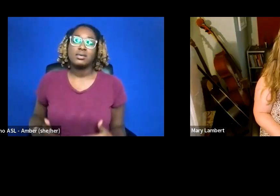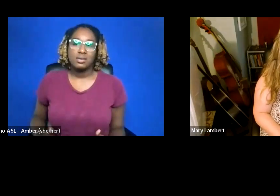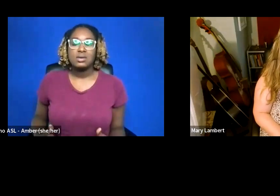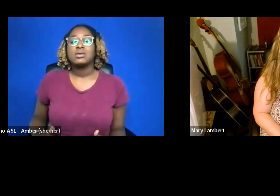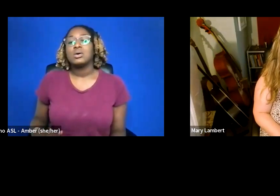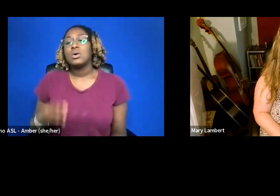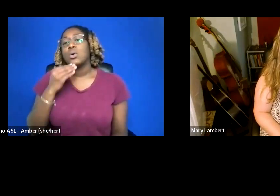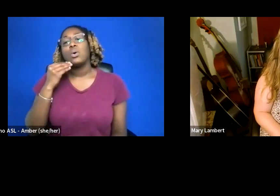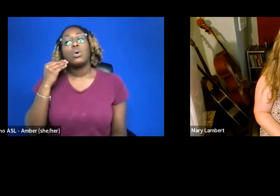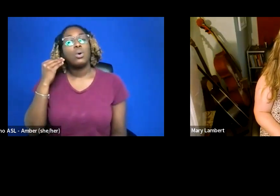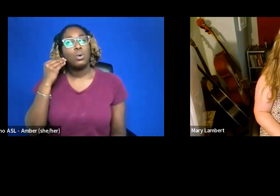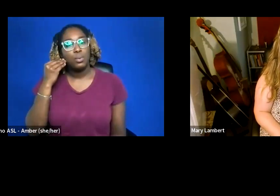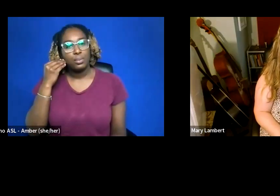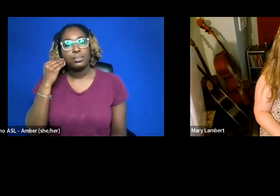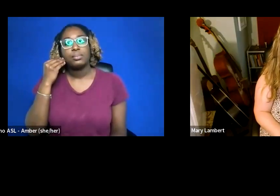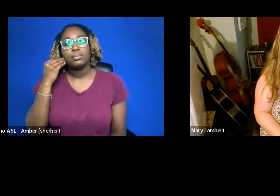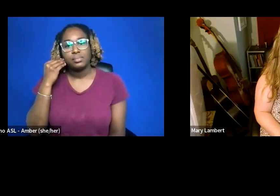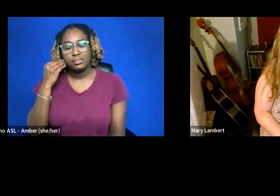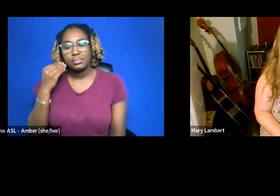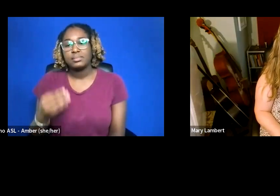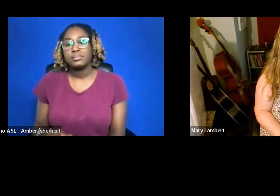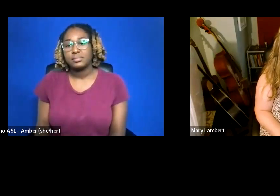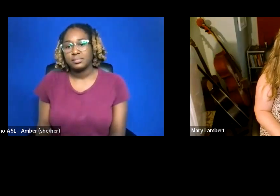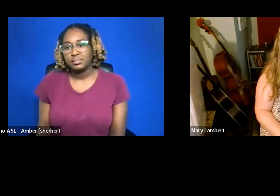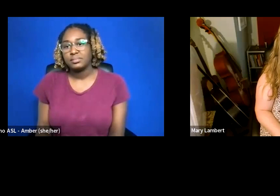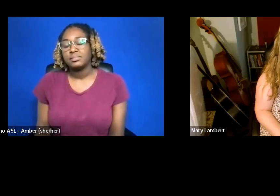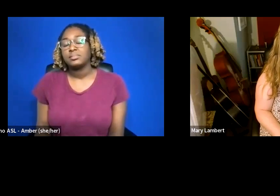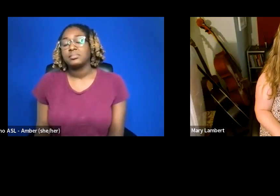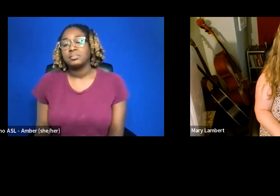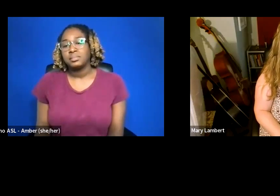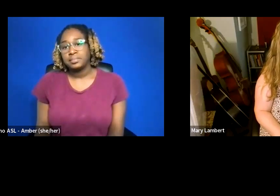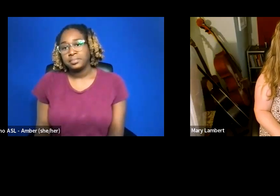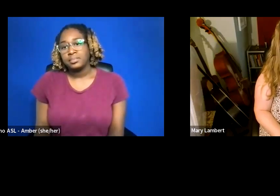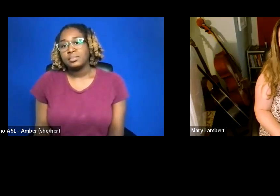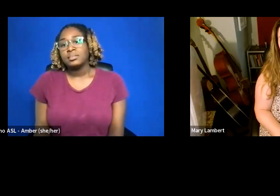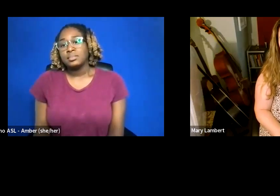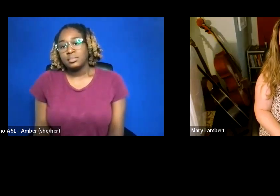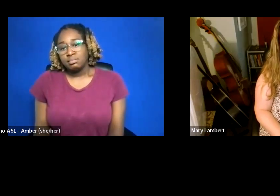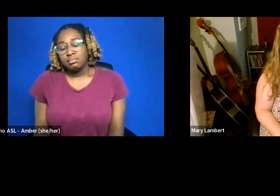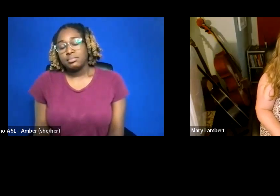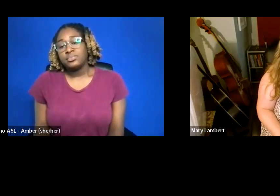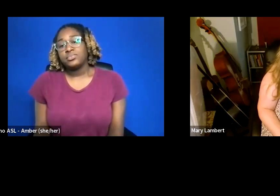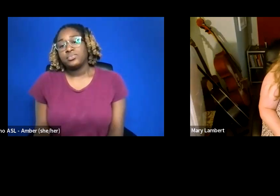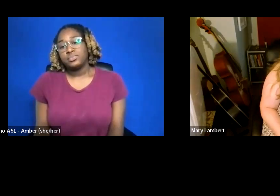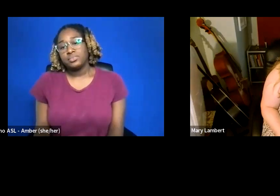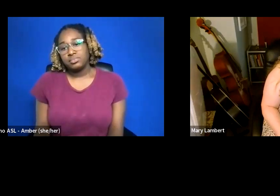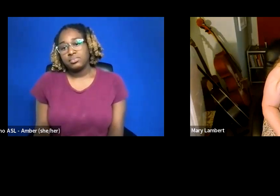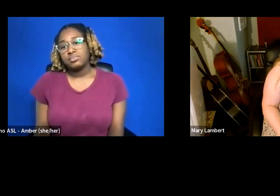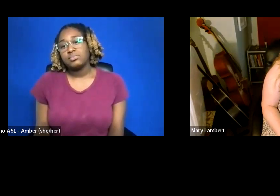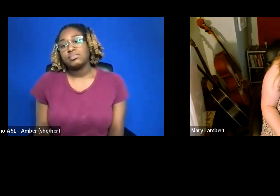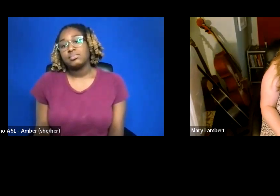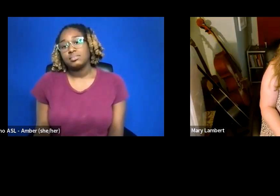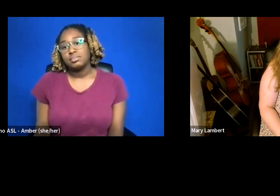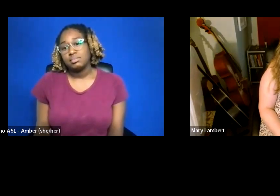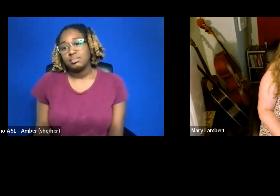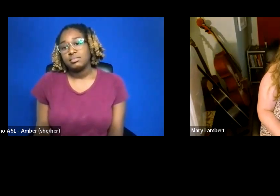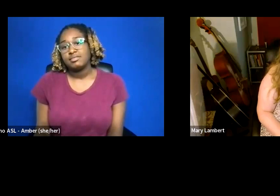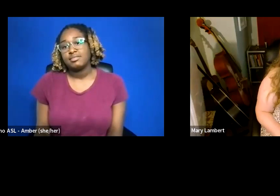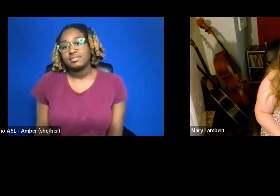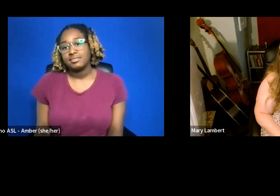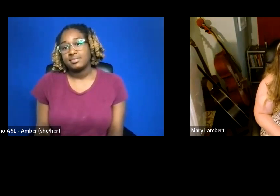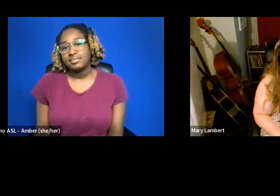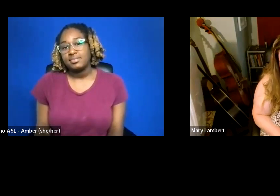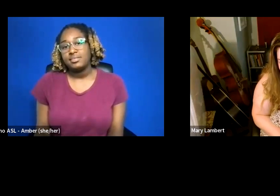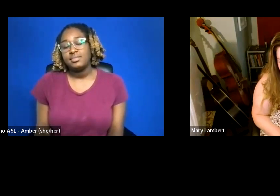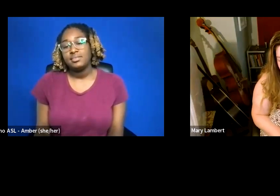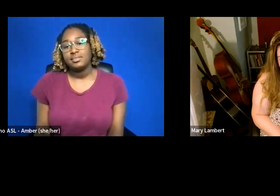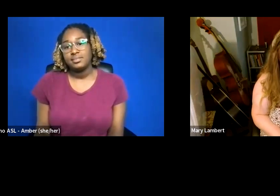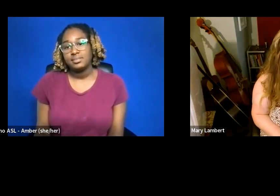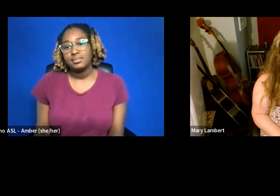Oh, try this.